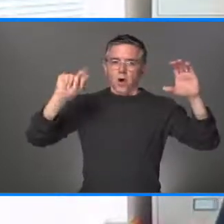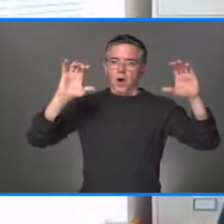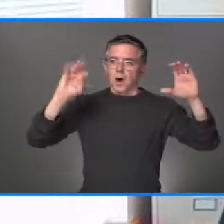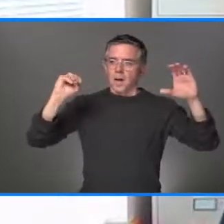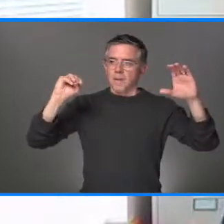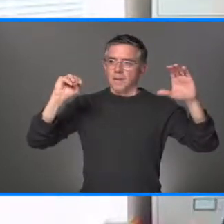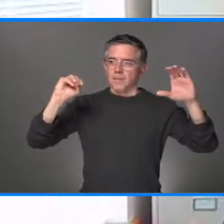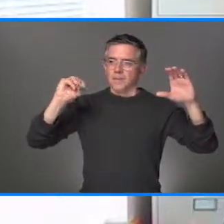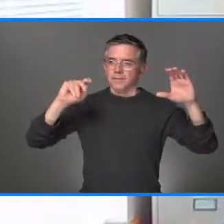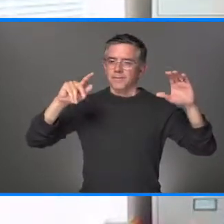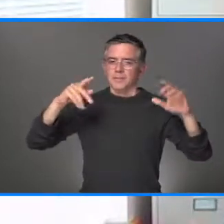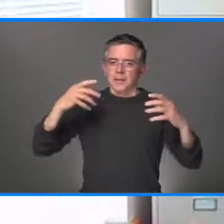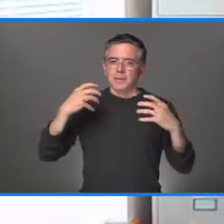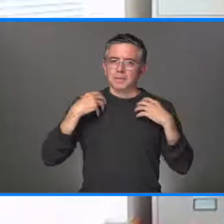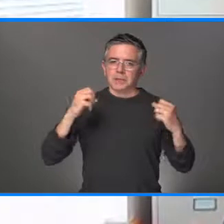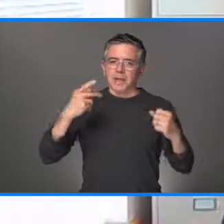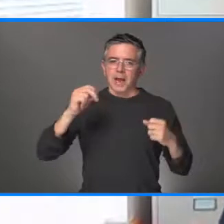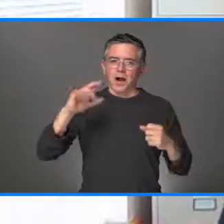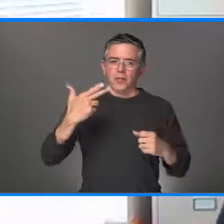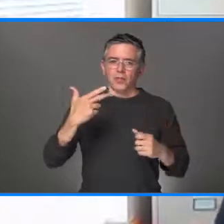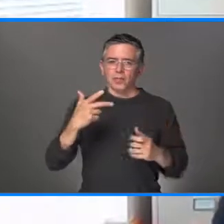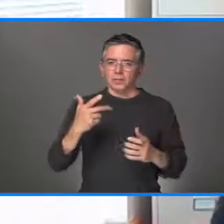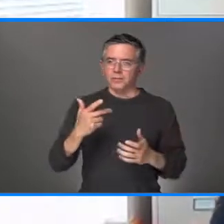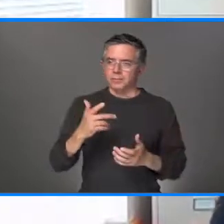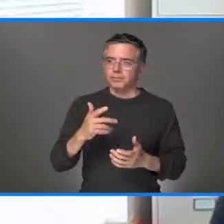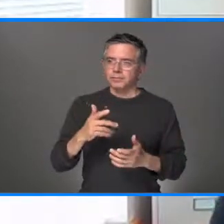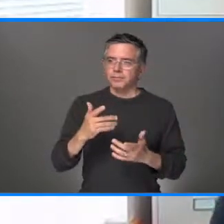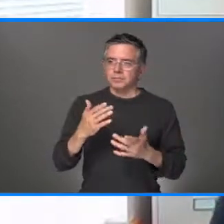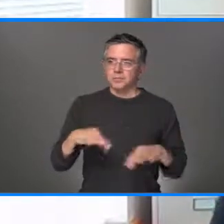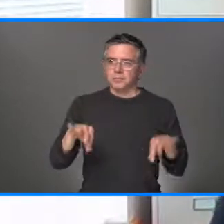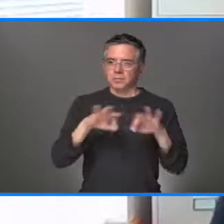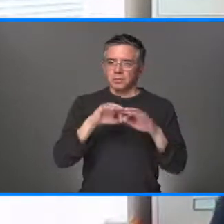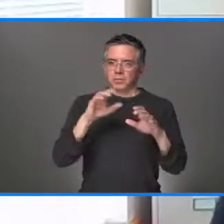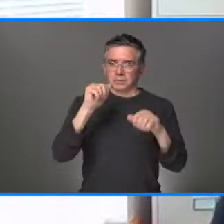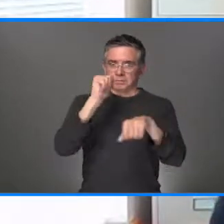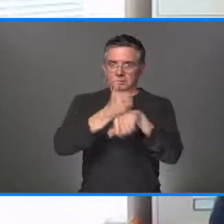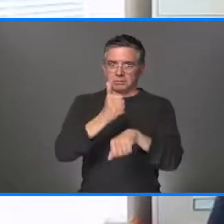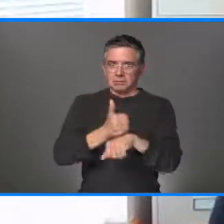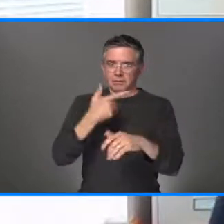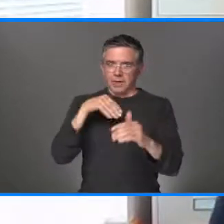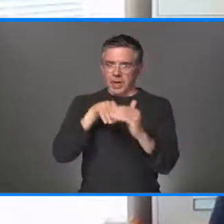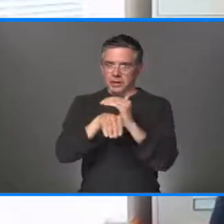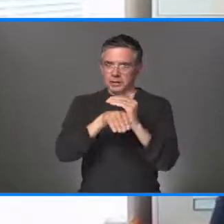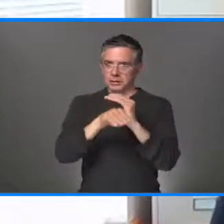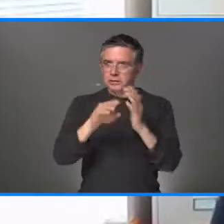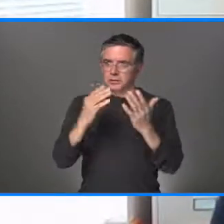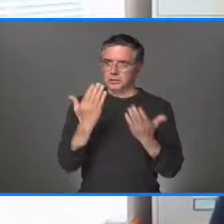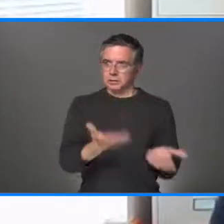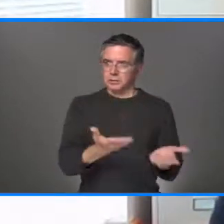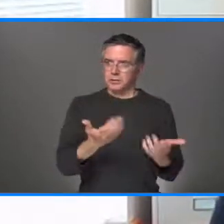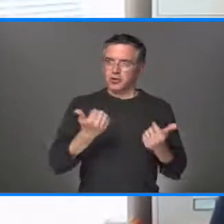getting access for all of our populations. So, you know, really helping those people